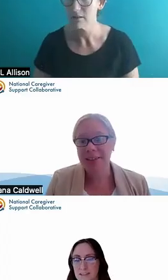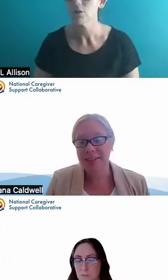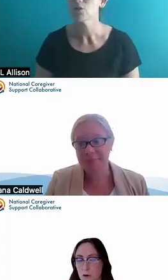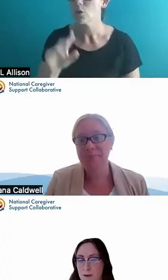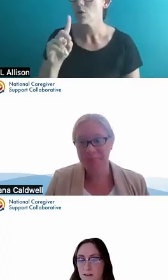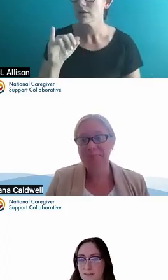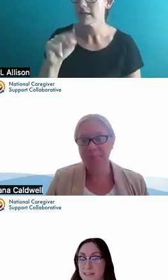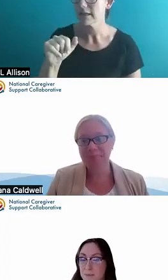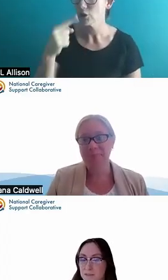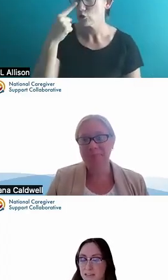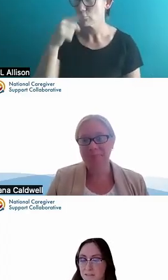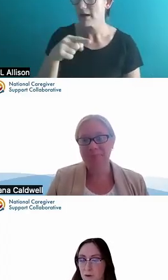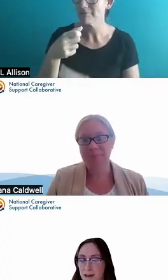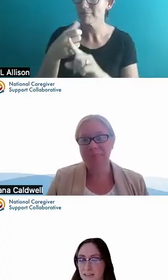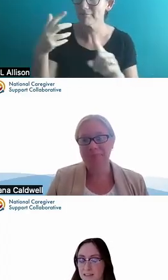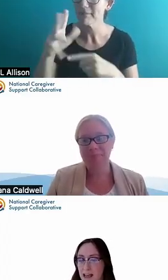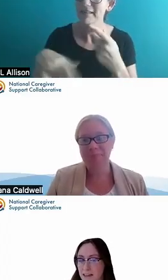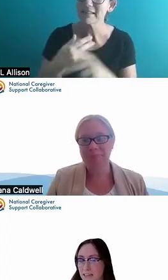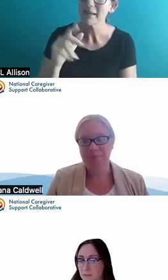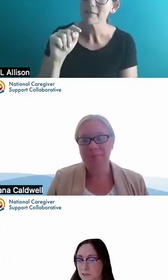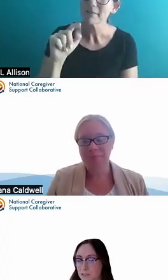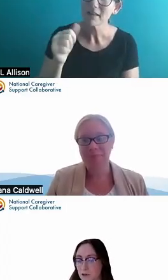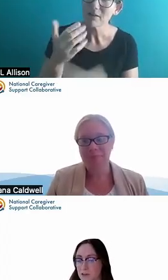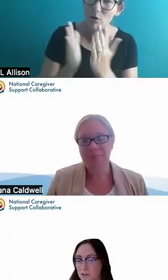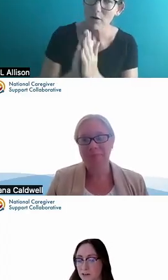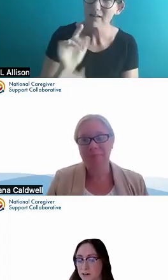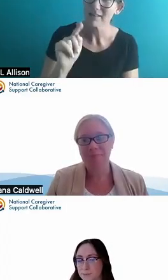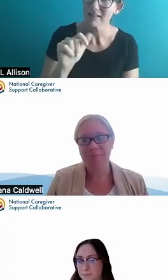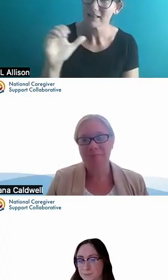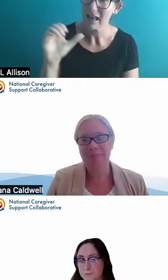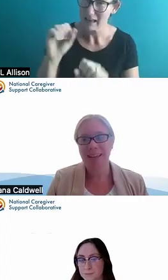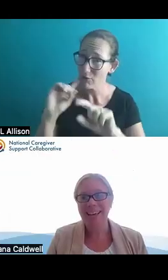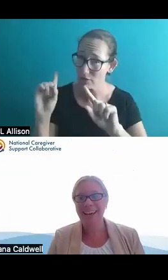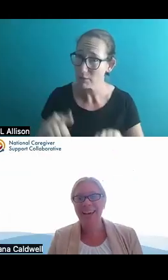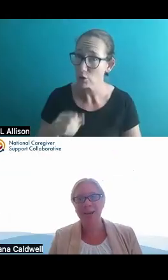you share more about the types of TA requests that the TACC is able to respond to here? Yeah,